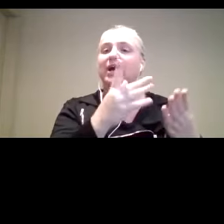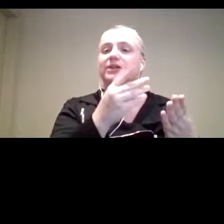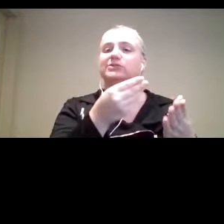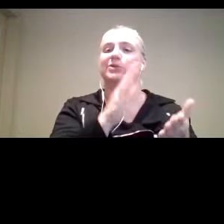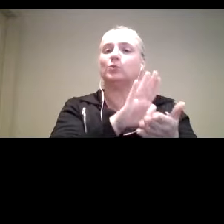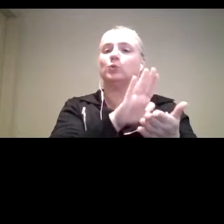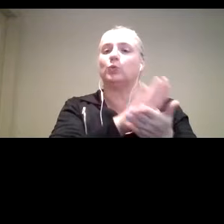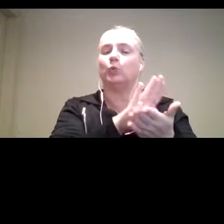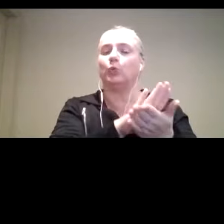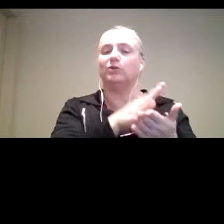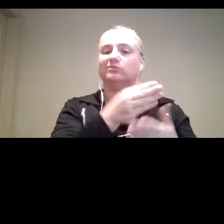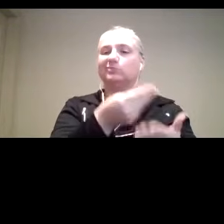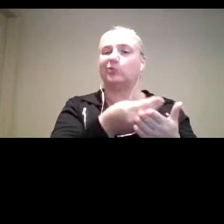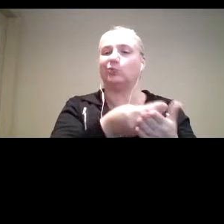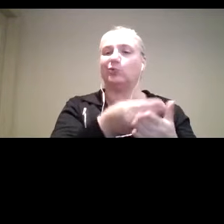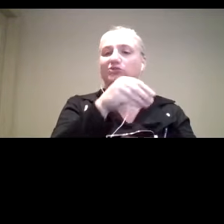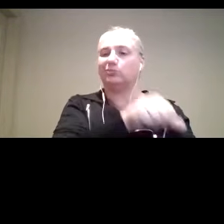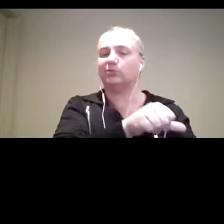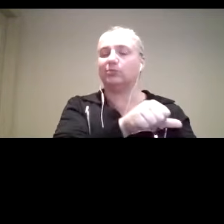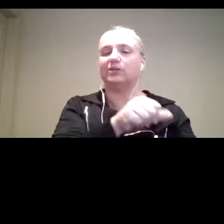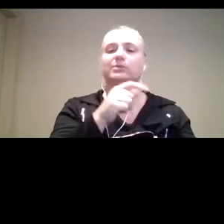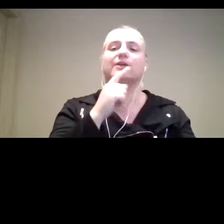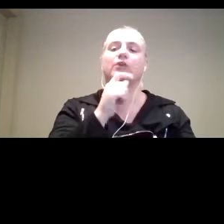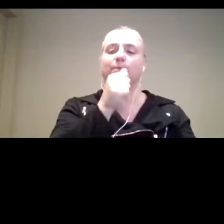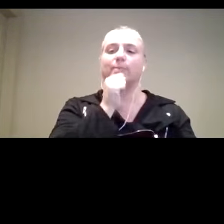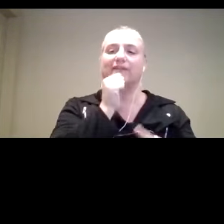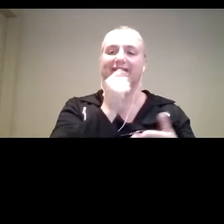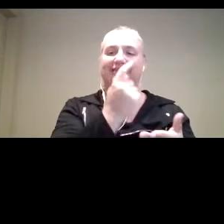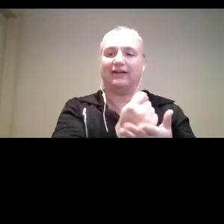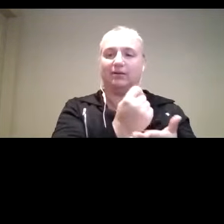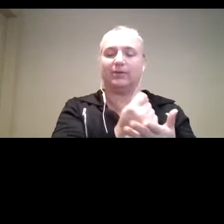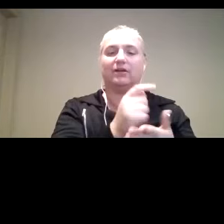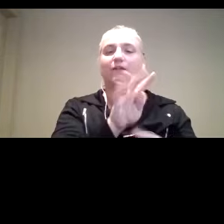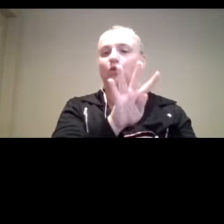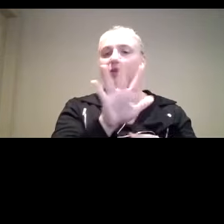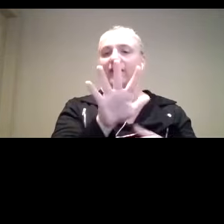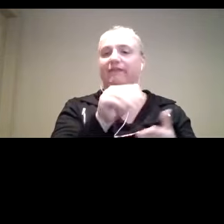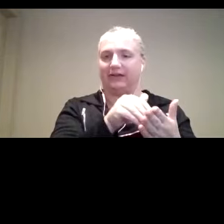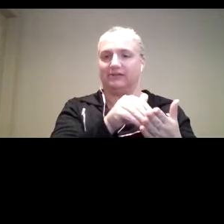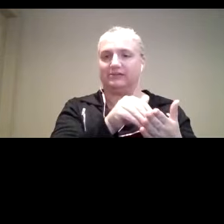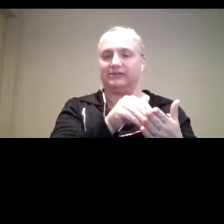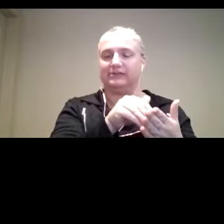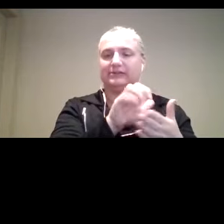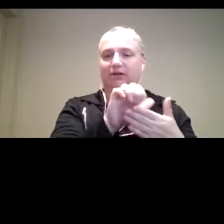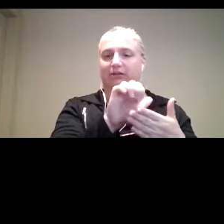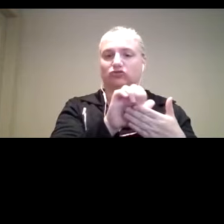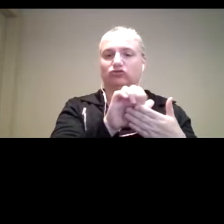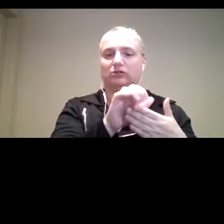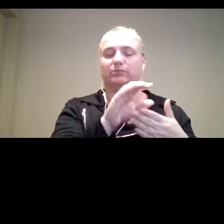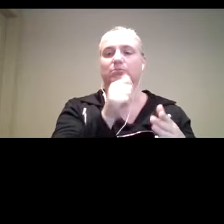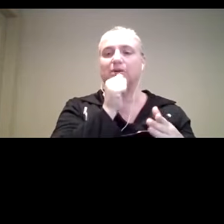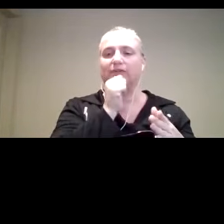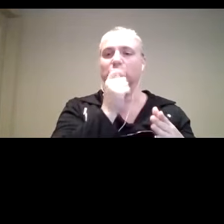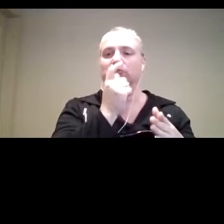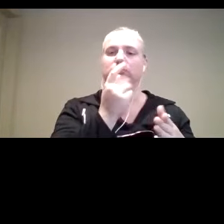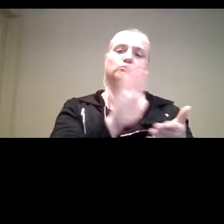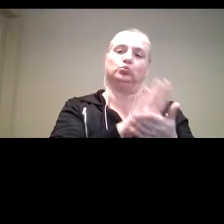to the tune of $45,000 for private therapy. So, what we see in these cases,